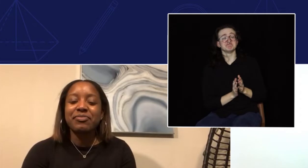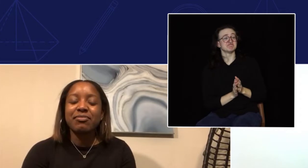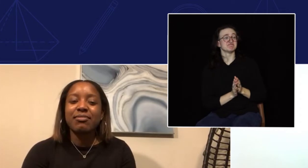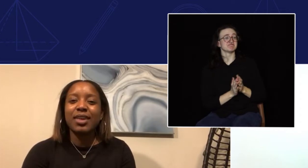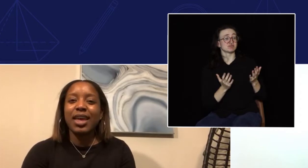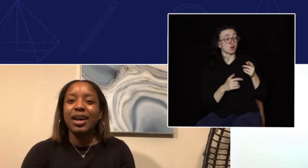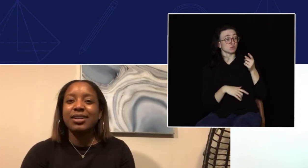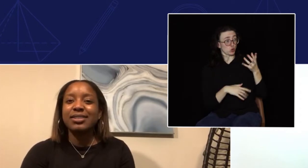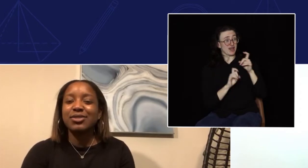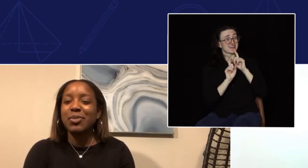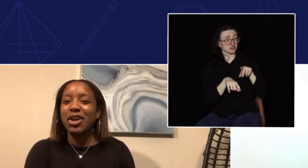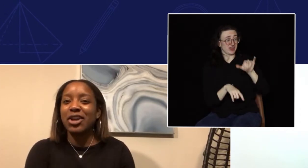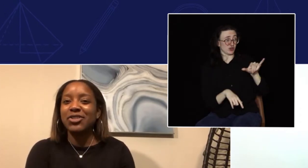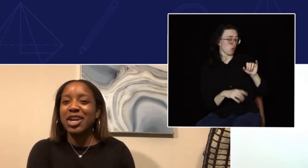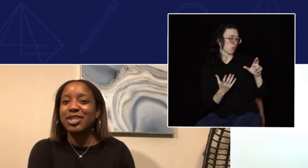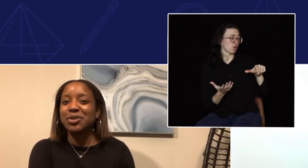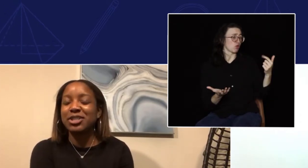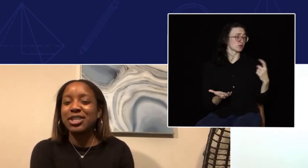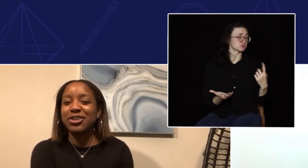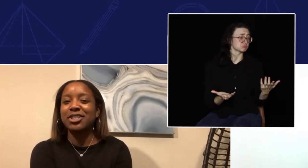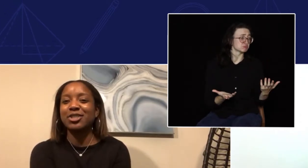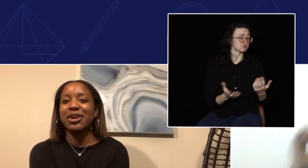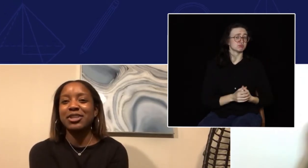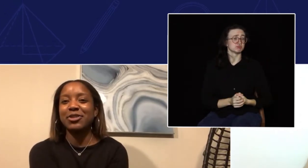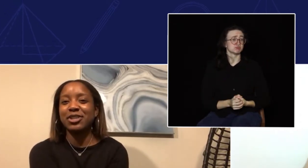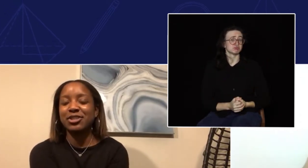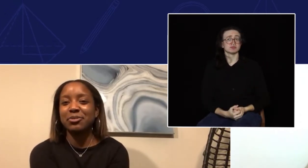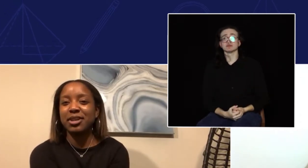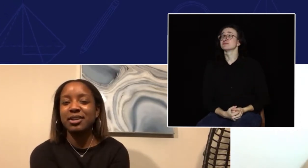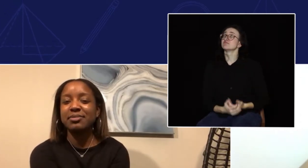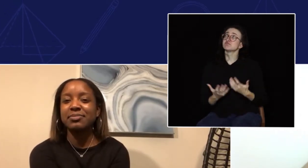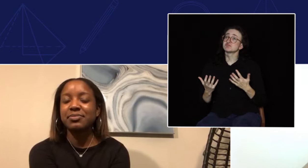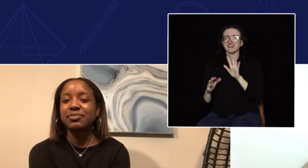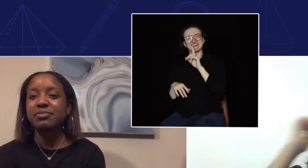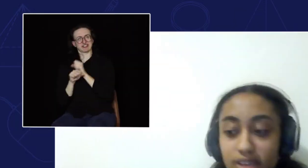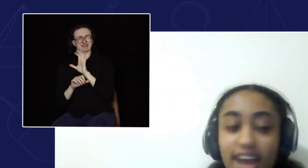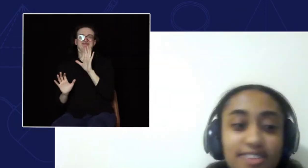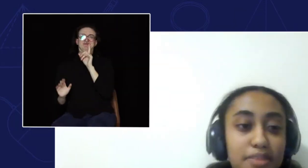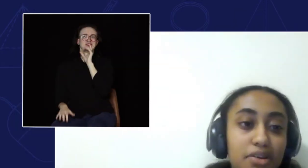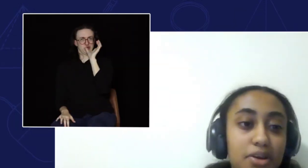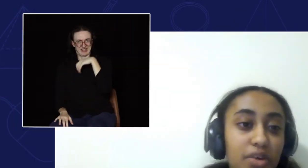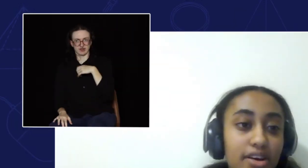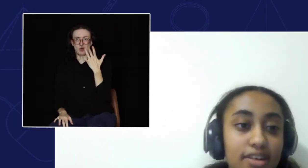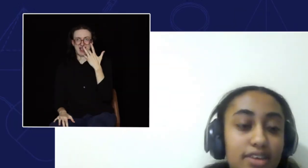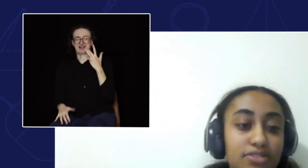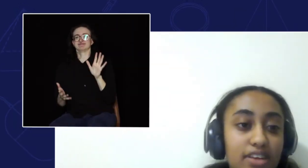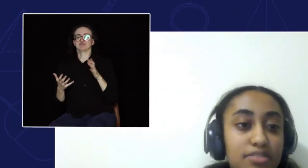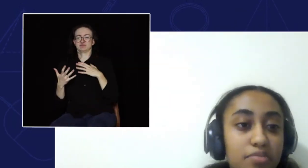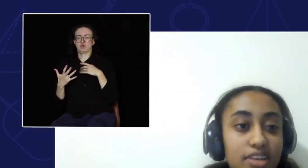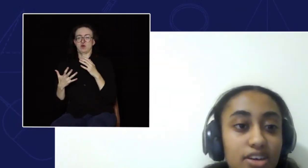But, yeah. What about you, do you want to answer the question or do you have a different question for me? [YABSERA:] It’s actually pretty weird, ‘cause freshman year